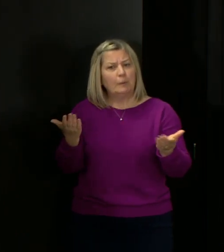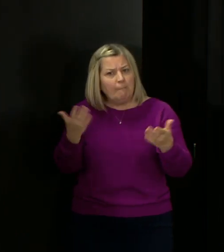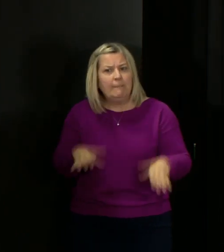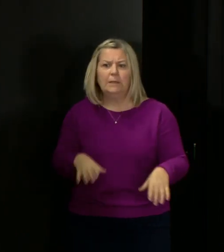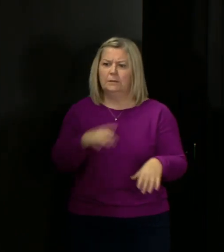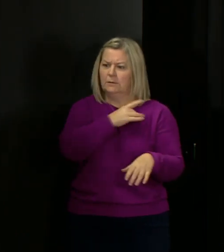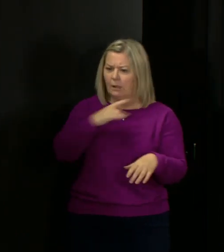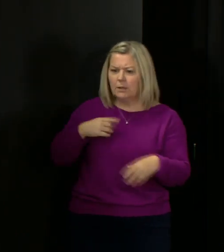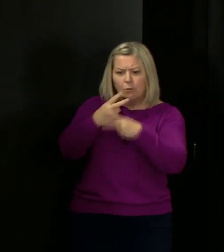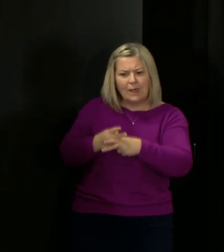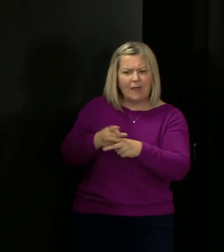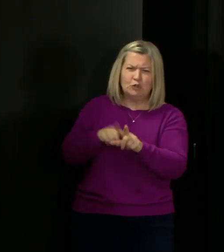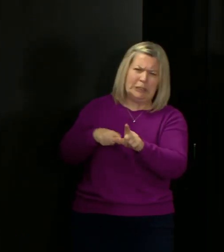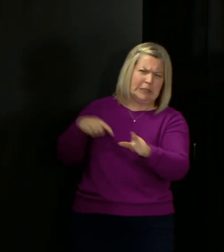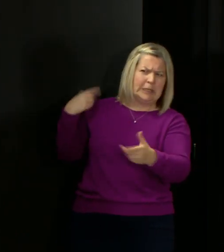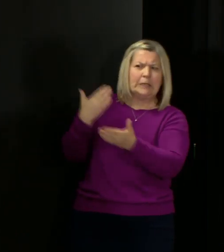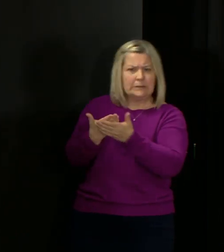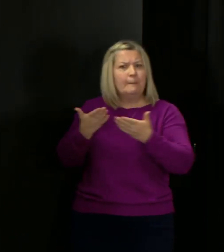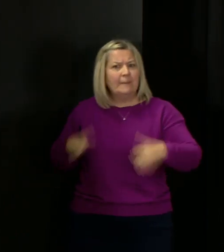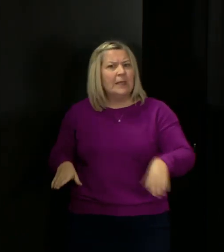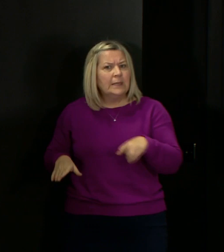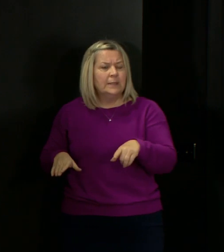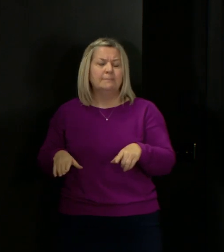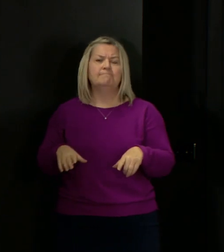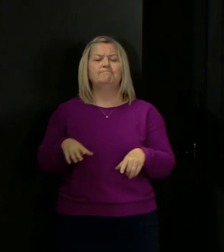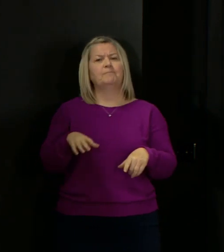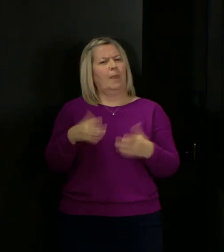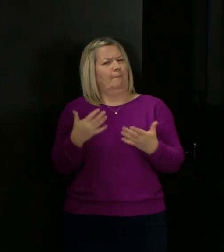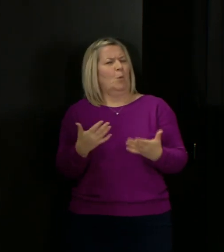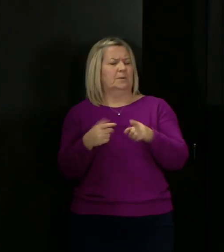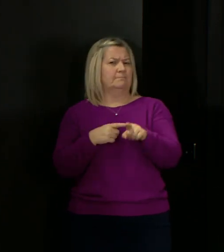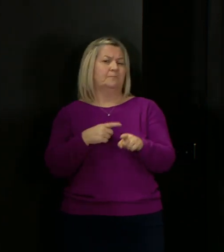care for many, many years. Our current understanding is that 80% of people who